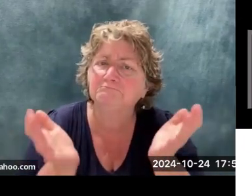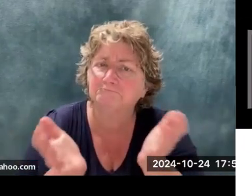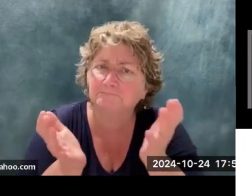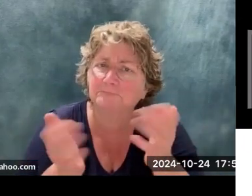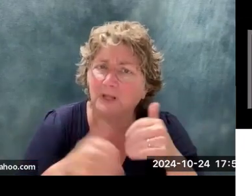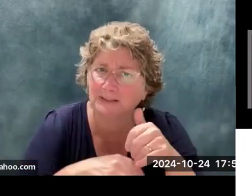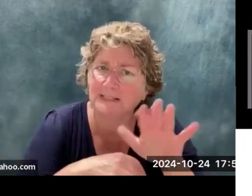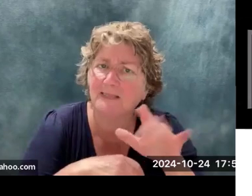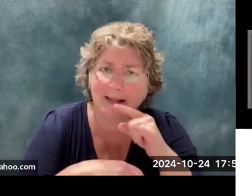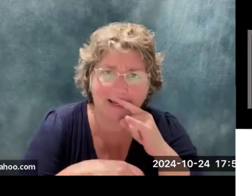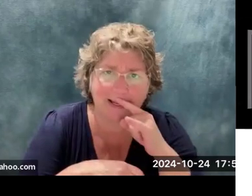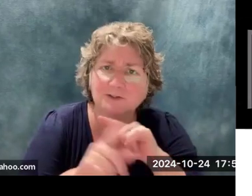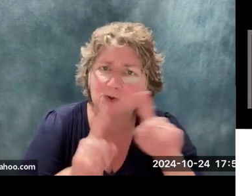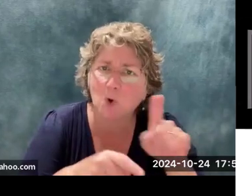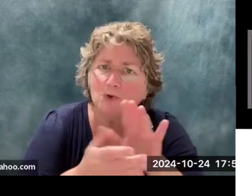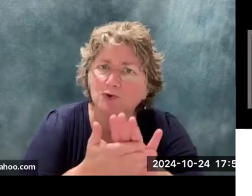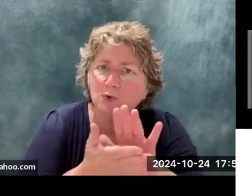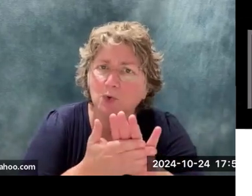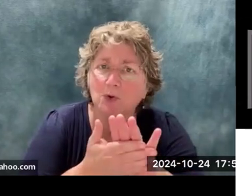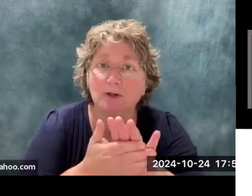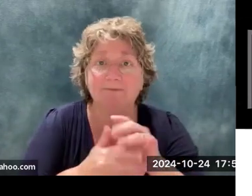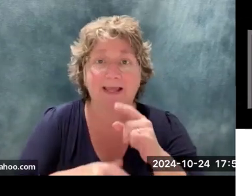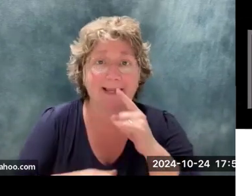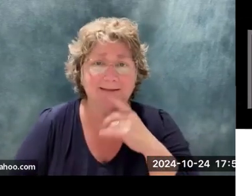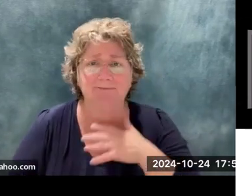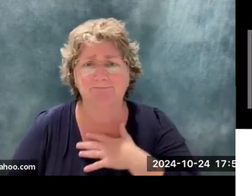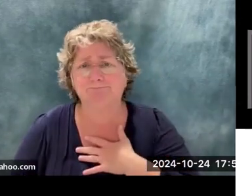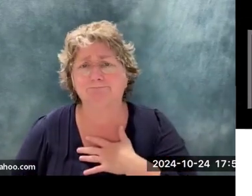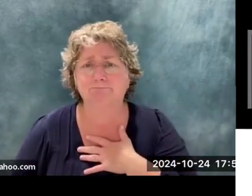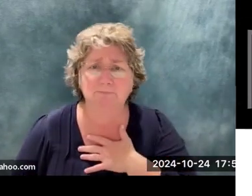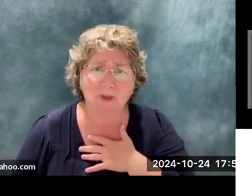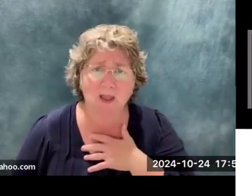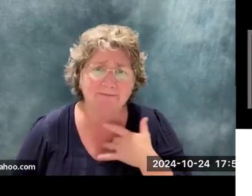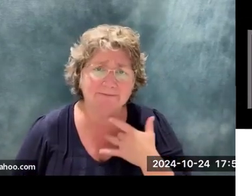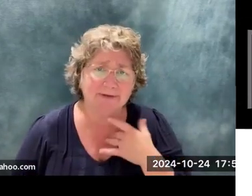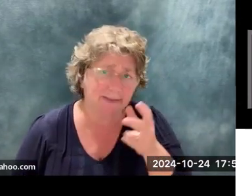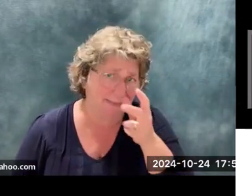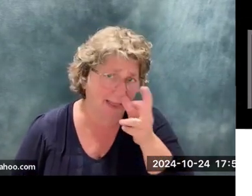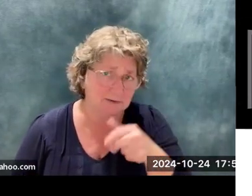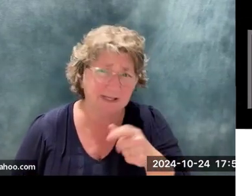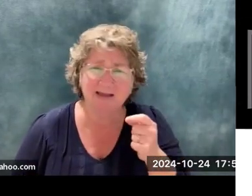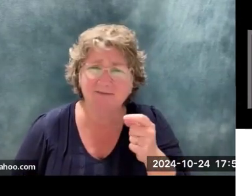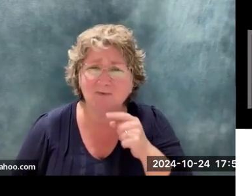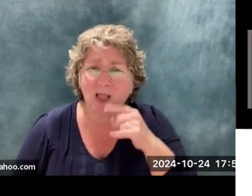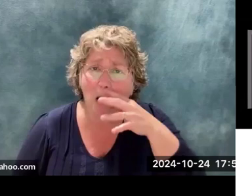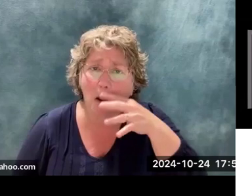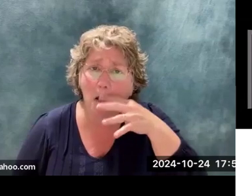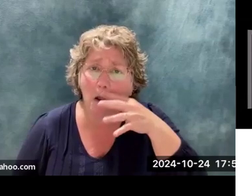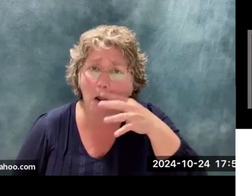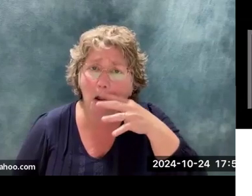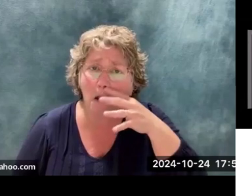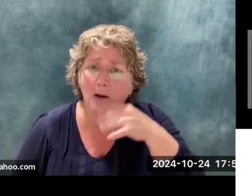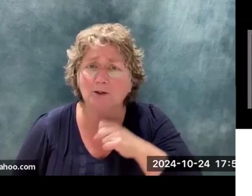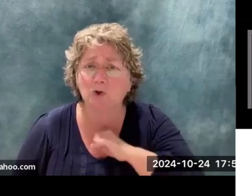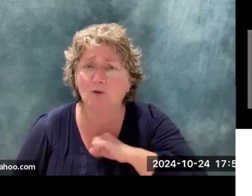students complain of not feeling well that day, if they're just having a runny nose or a little cough but they